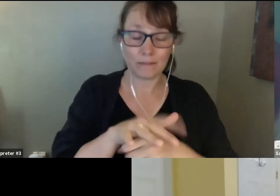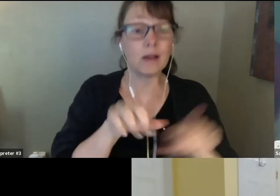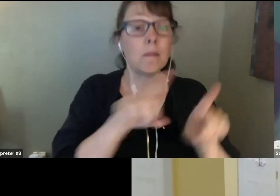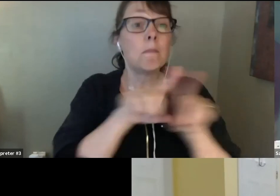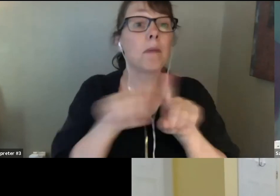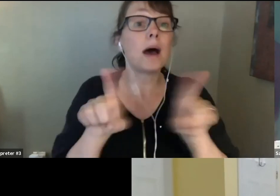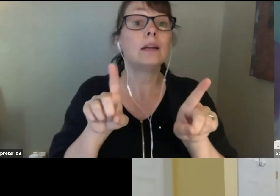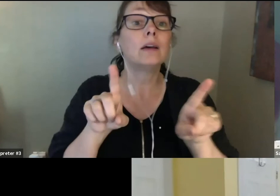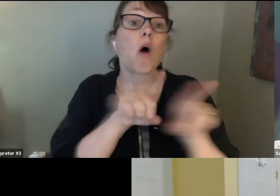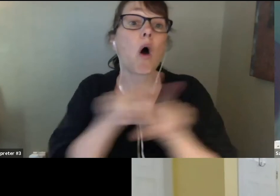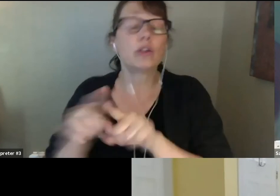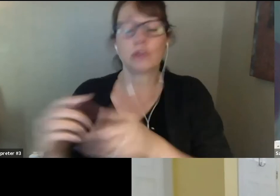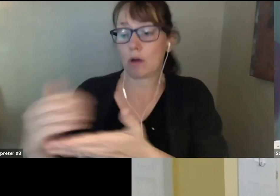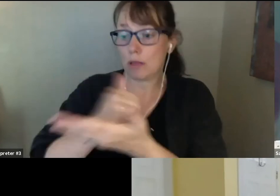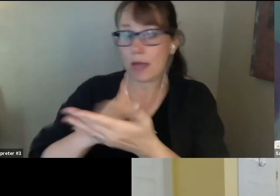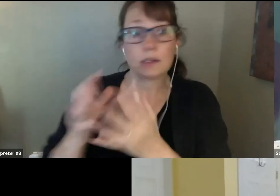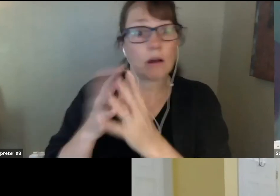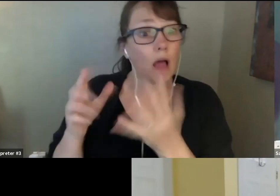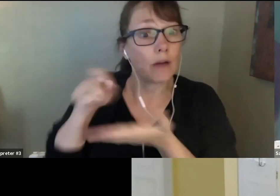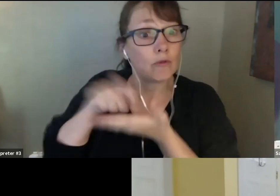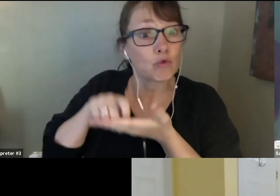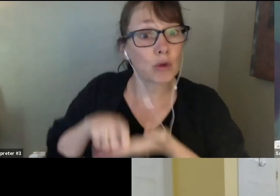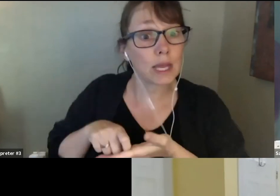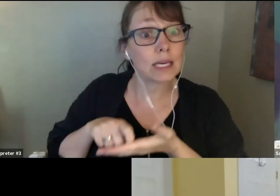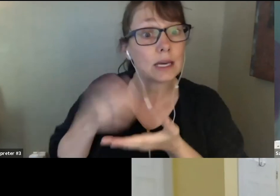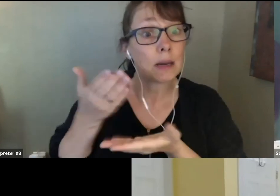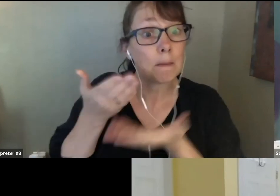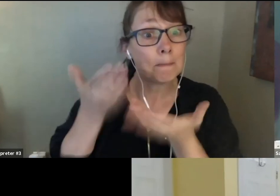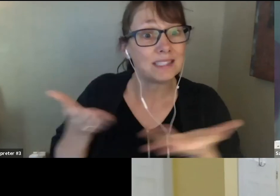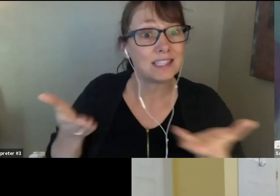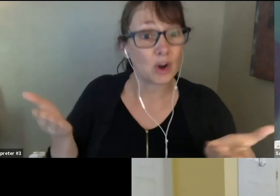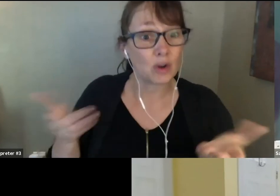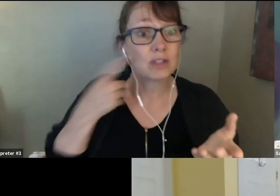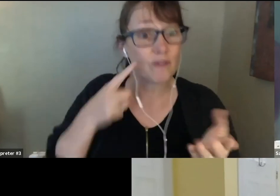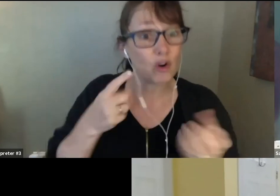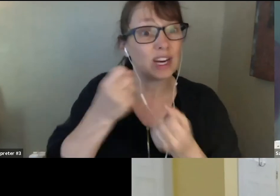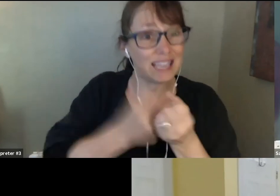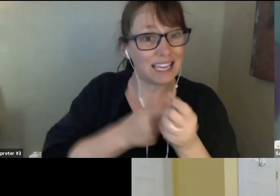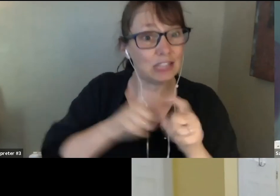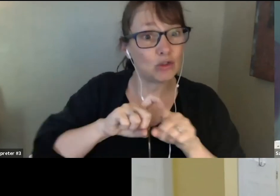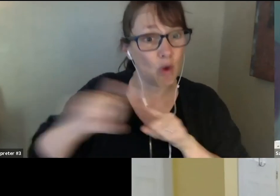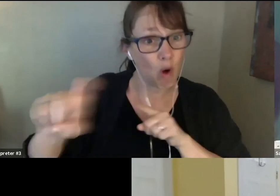written materials before some of the calls. So we have, I think, something on the order